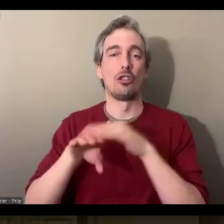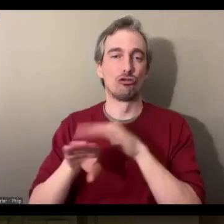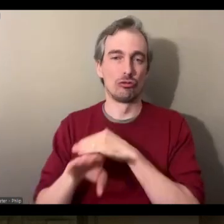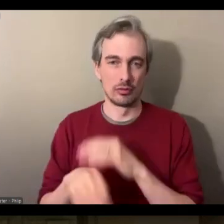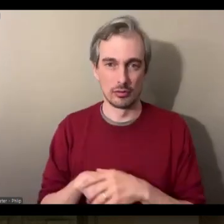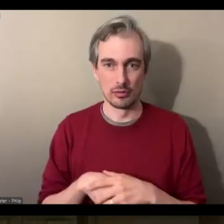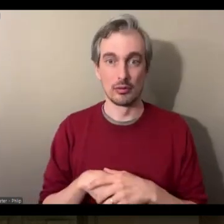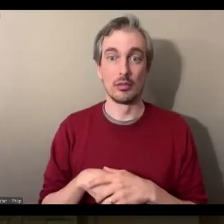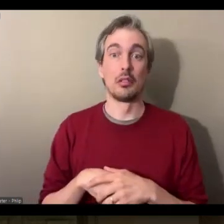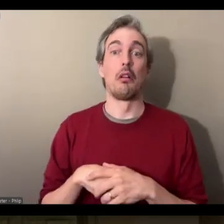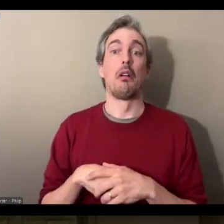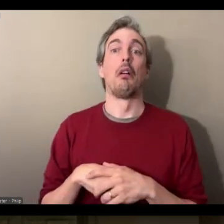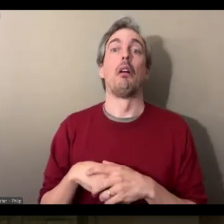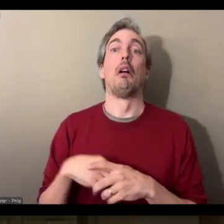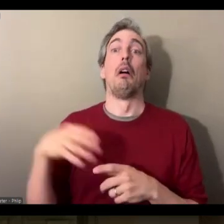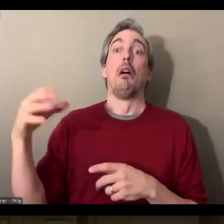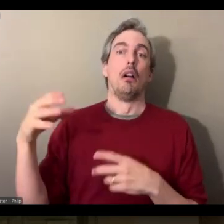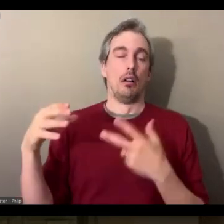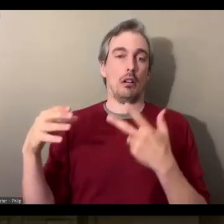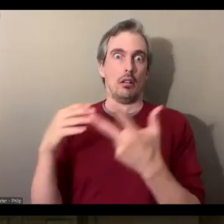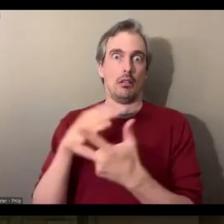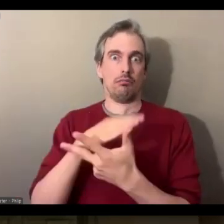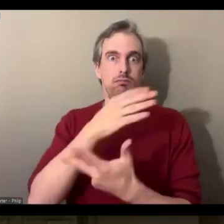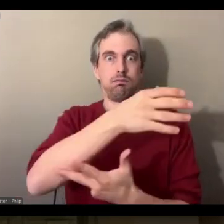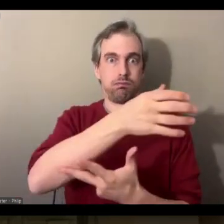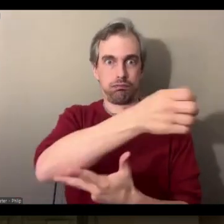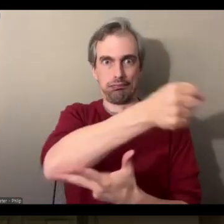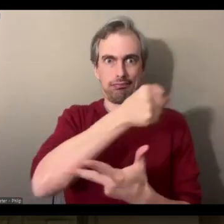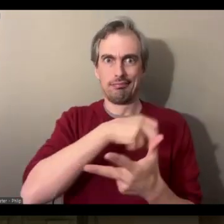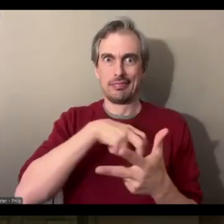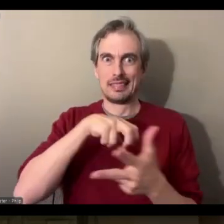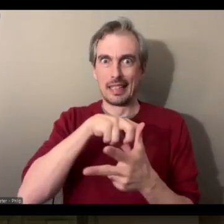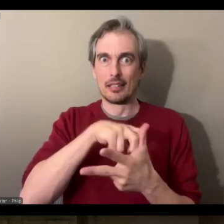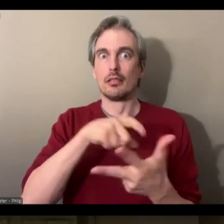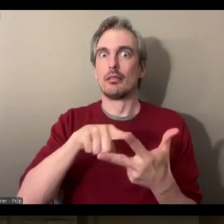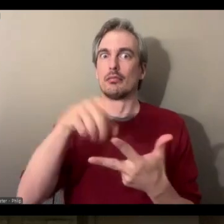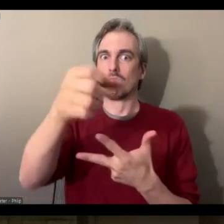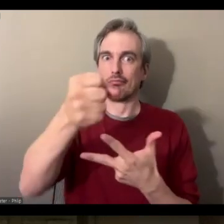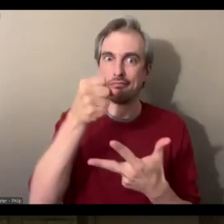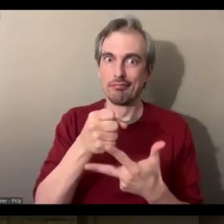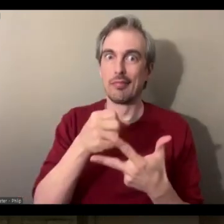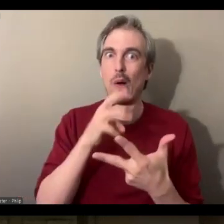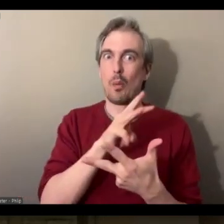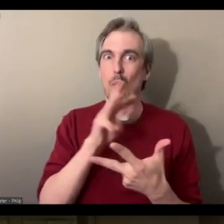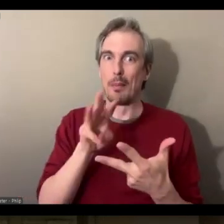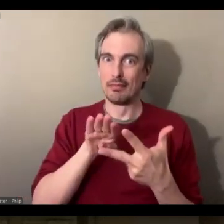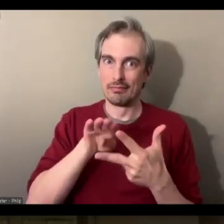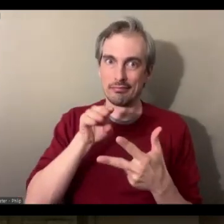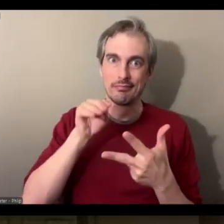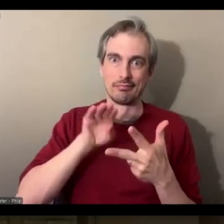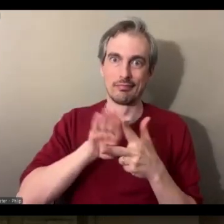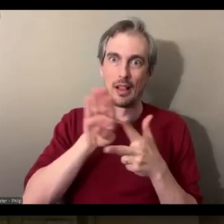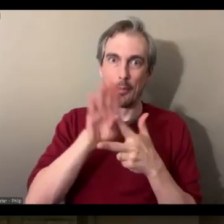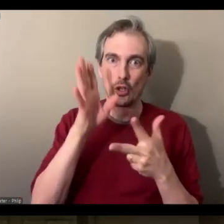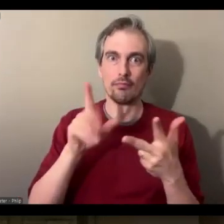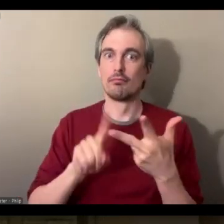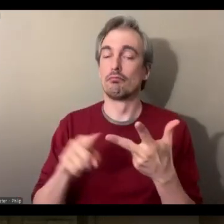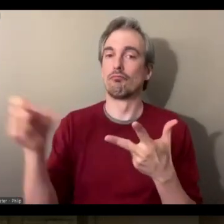website in time to sell you a ticket on April 1st. I mentioned that a lot of this -- what I'm sharing